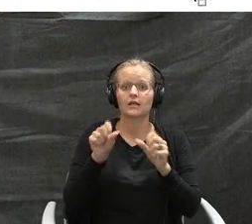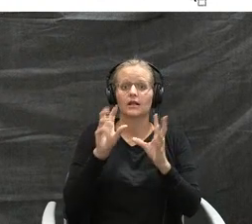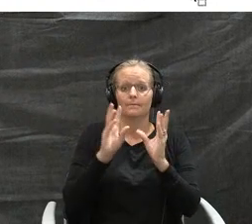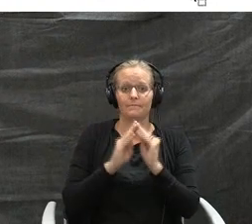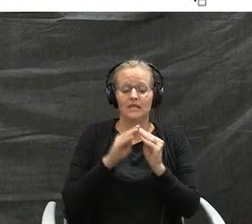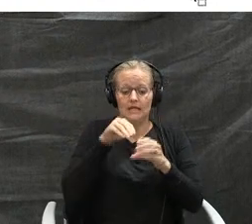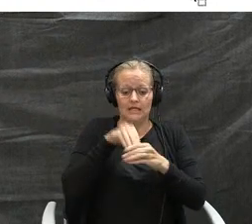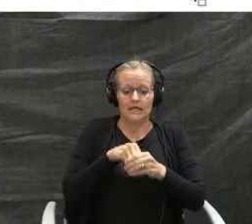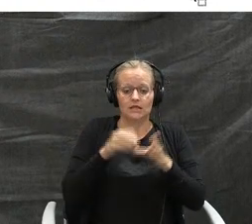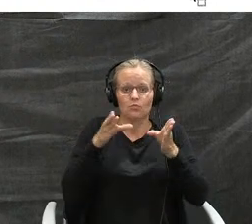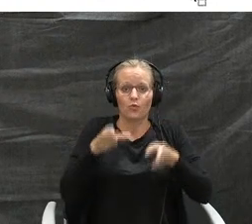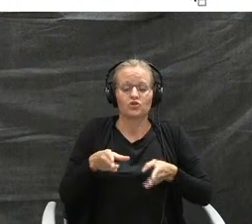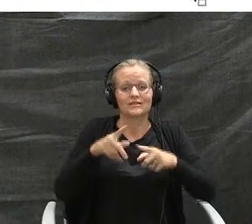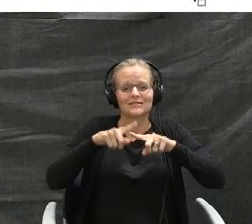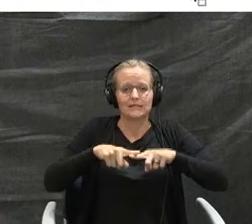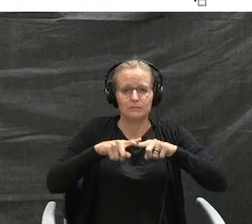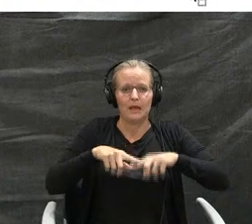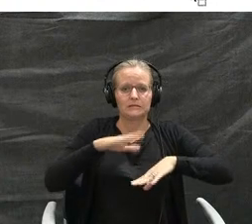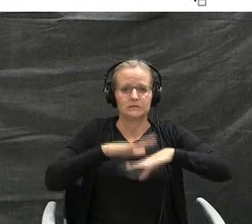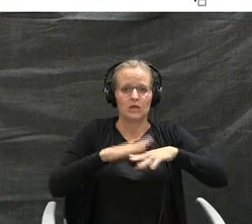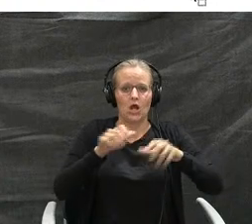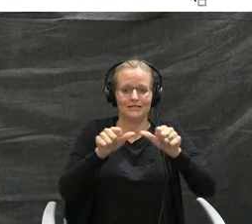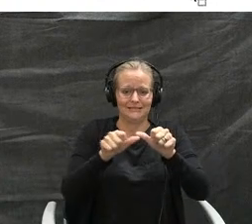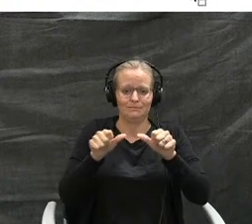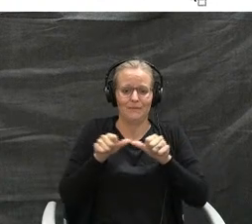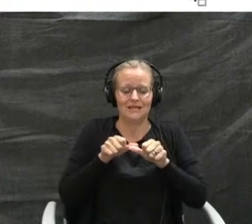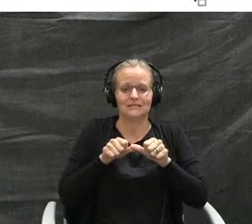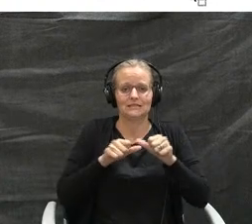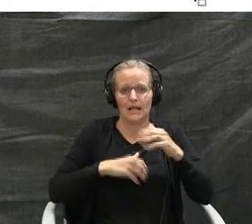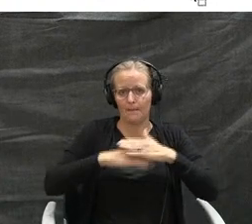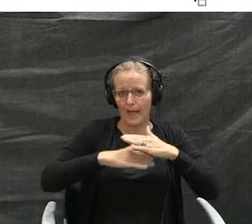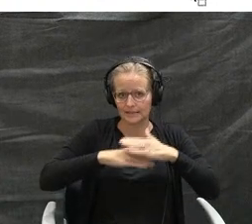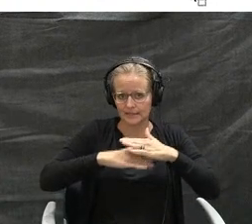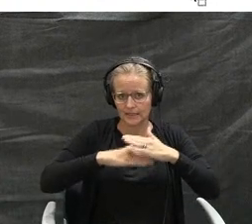capacity. Again, this will be the one day a week that grades